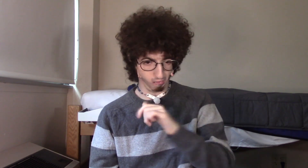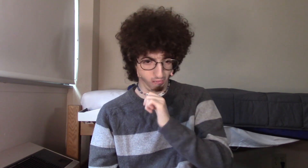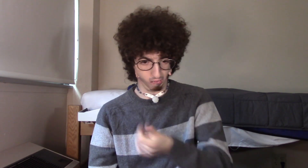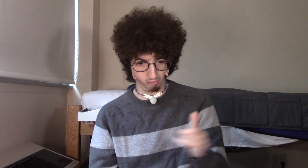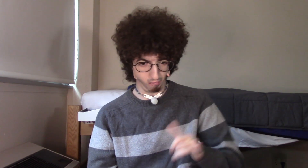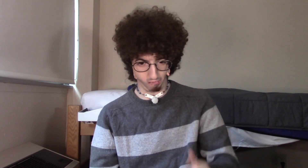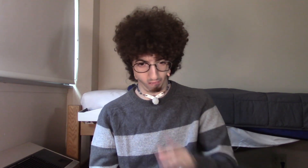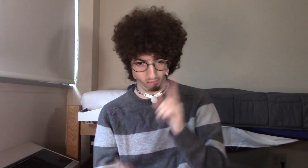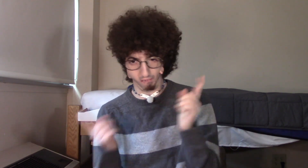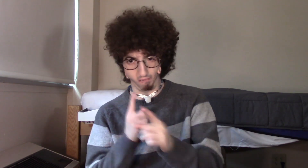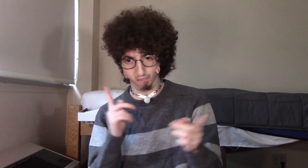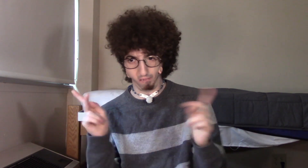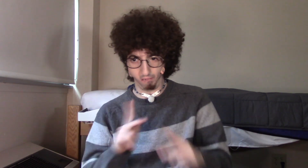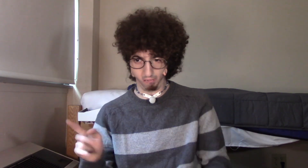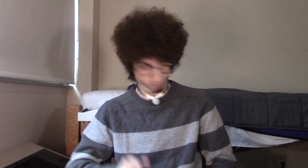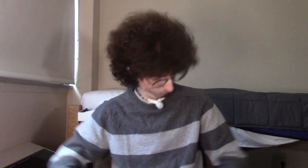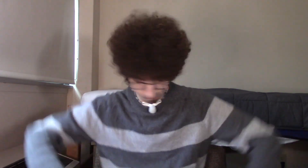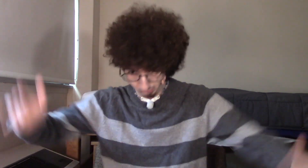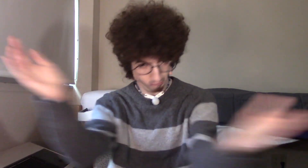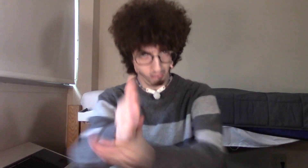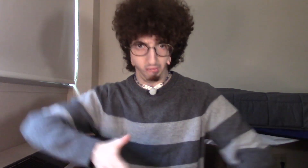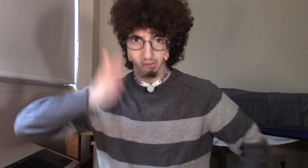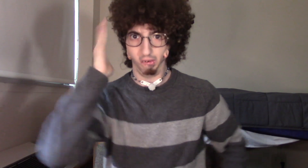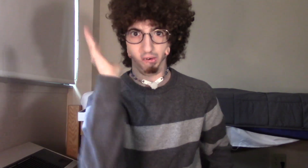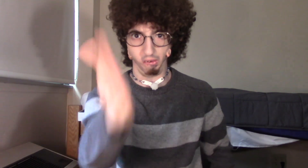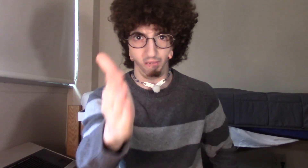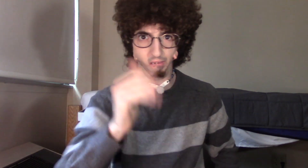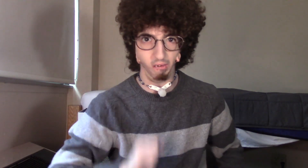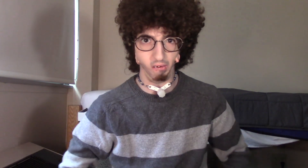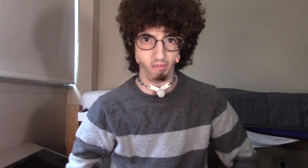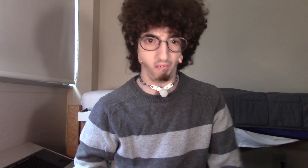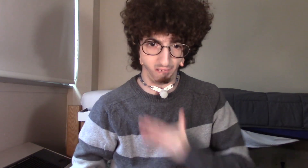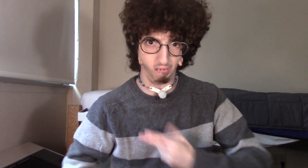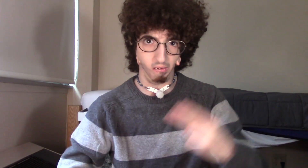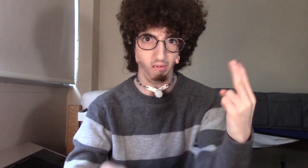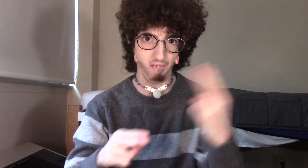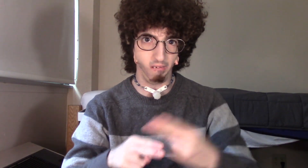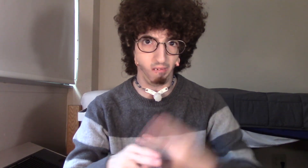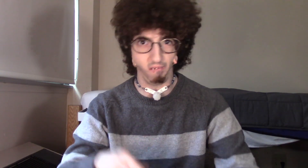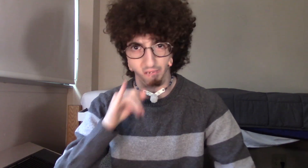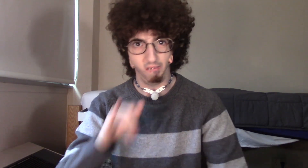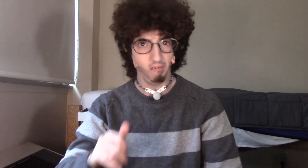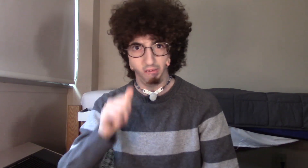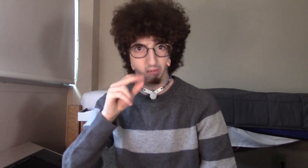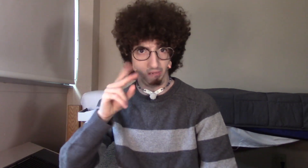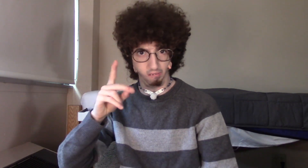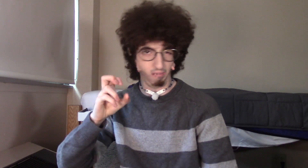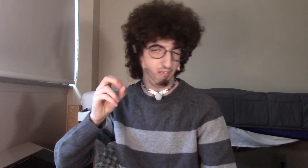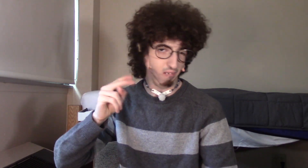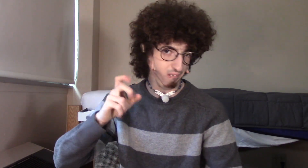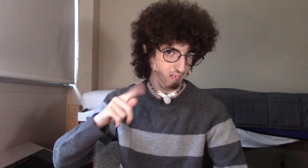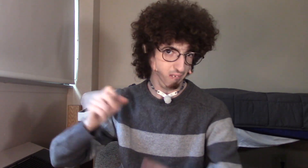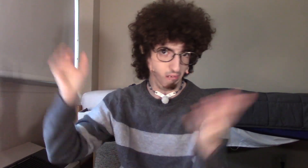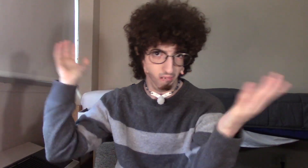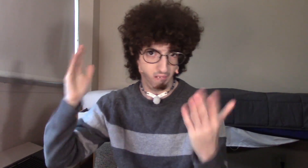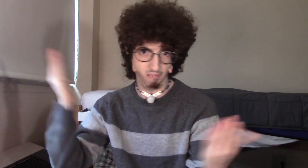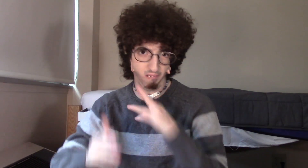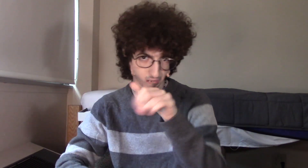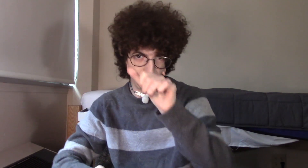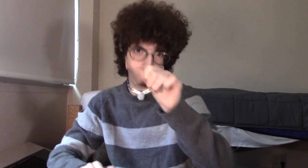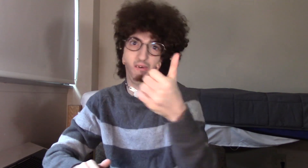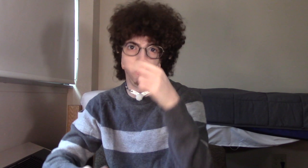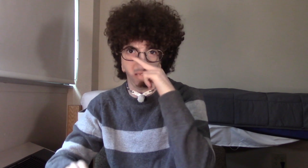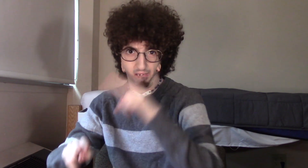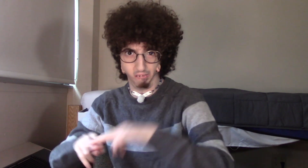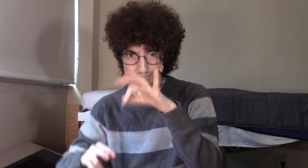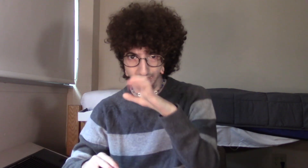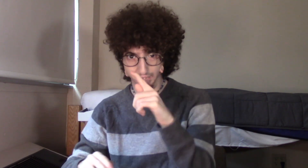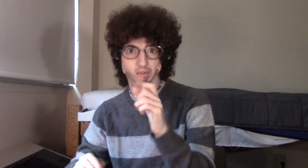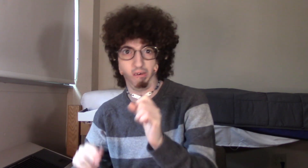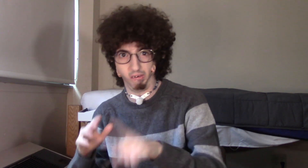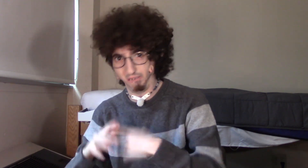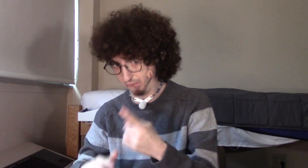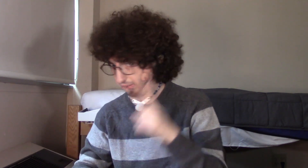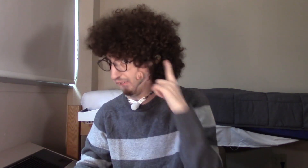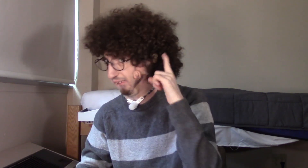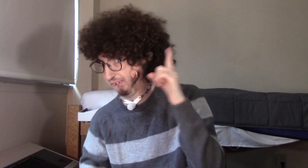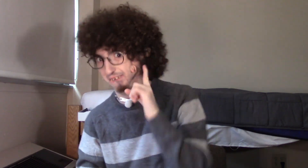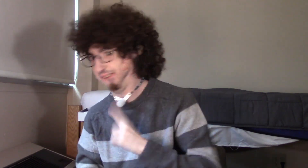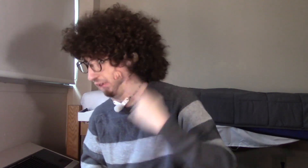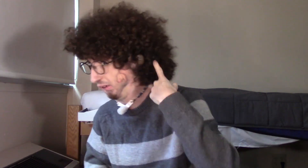I'm not meeting people like, "Hello! My name is Anderson Pleasants here's 10 fun facts about being deaf,